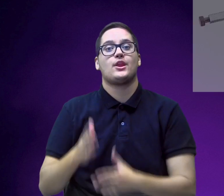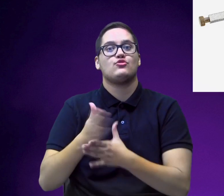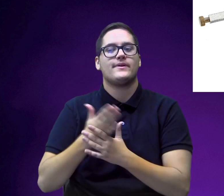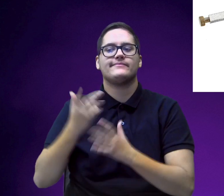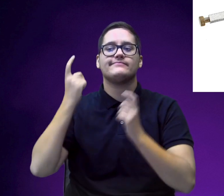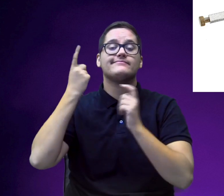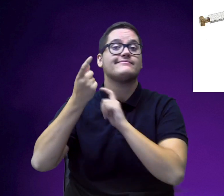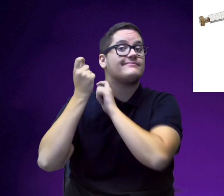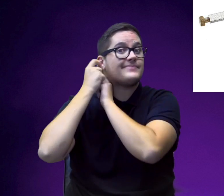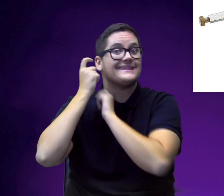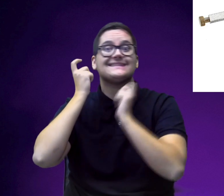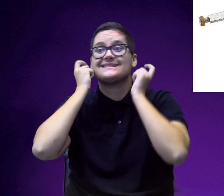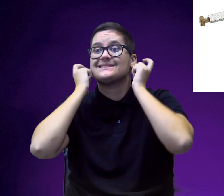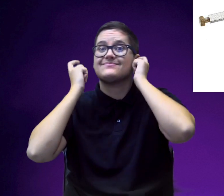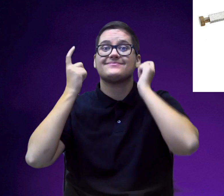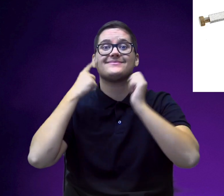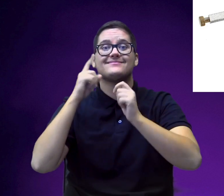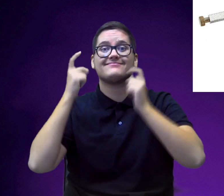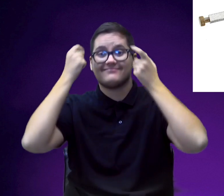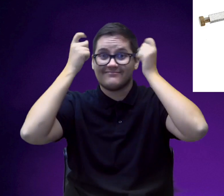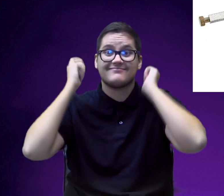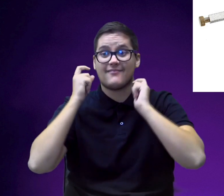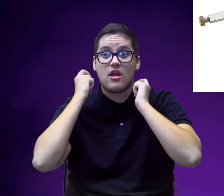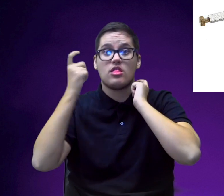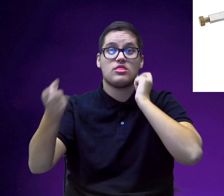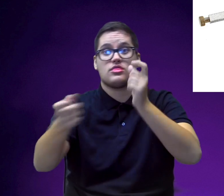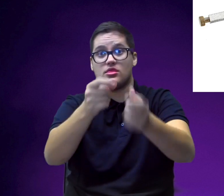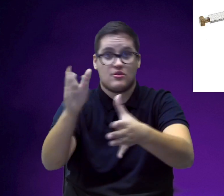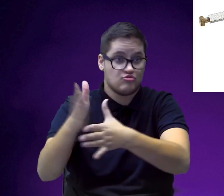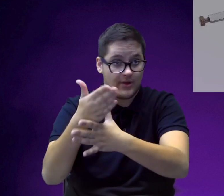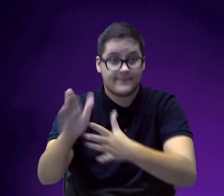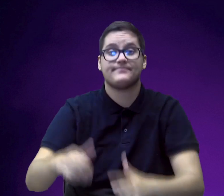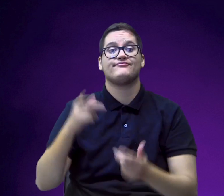Sharing needles or jewelry to get a body piercing.